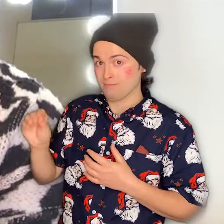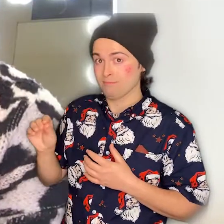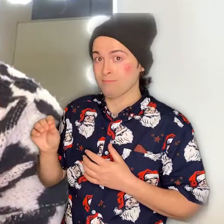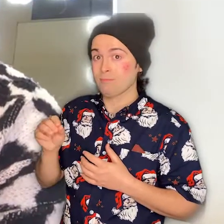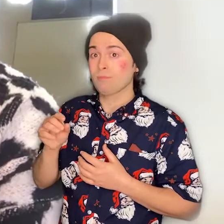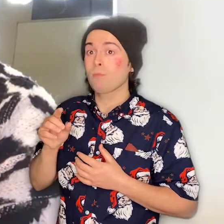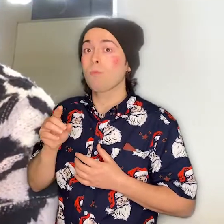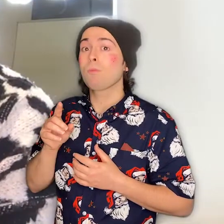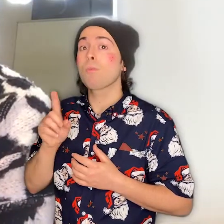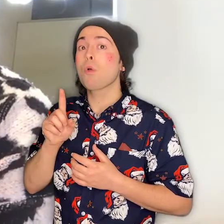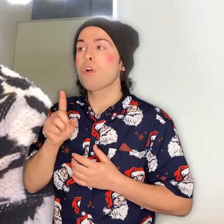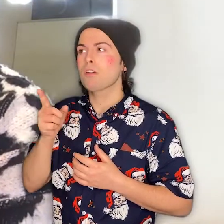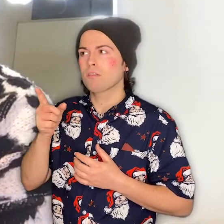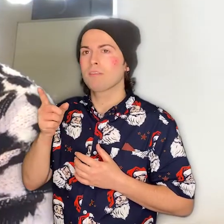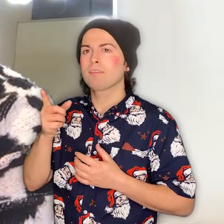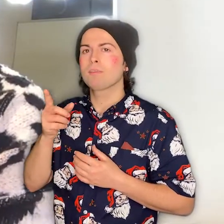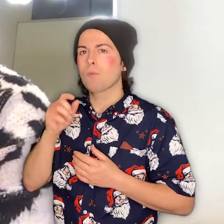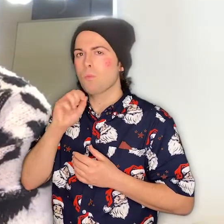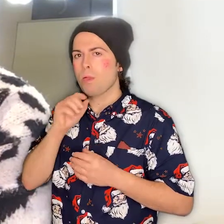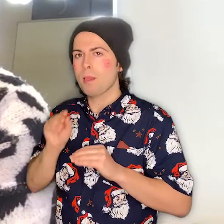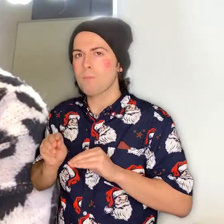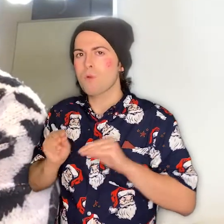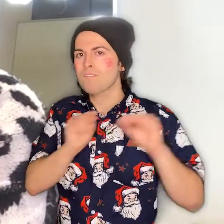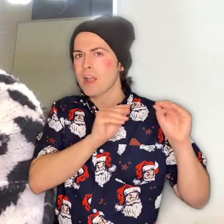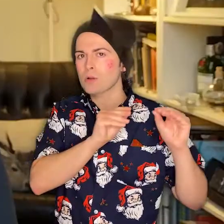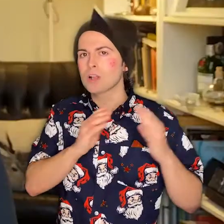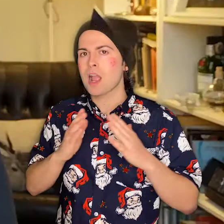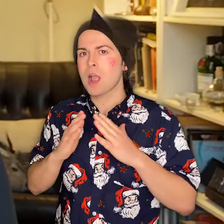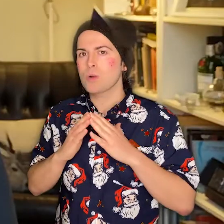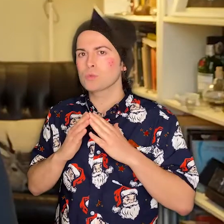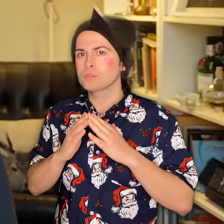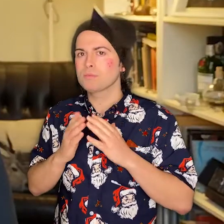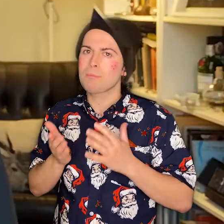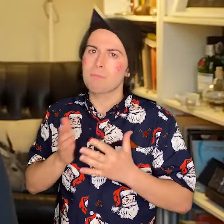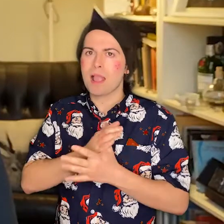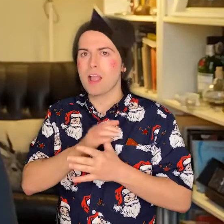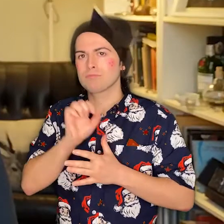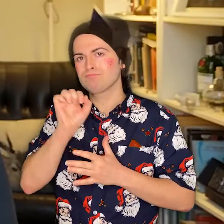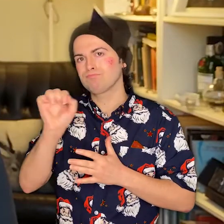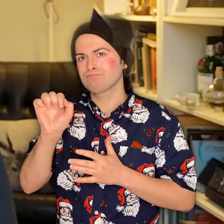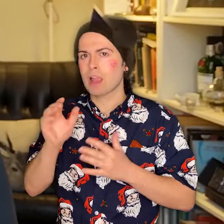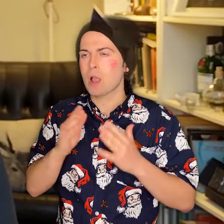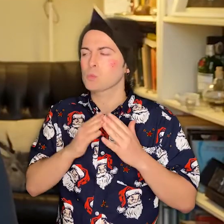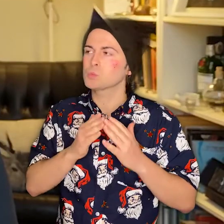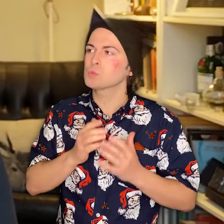you know how much I love you and your Stephen Brian - Alright Mum, is /everything okay?